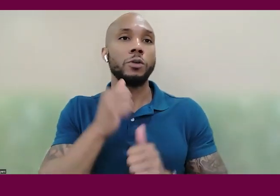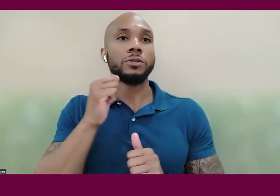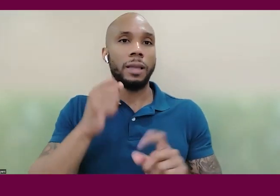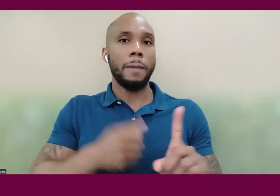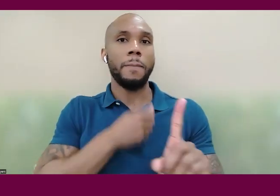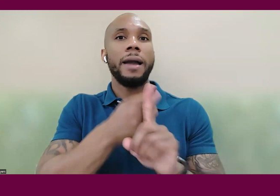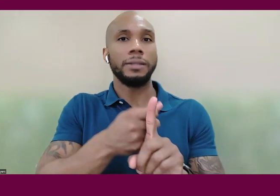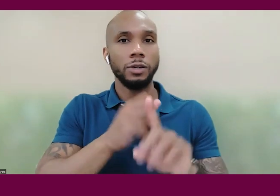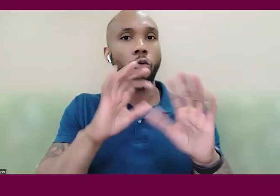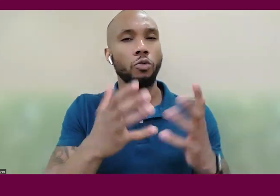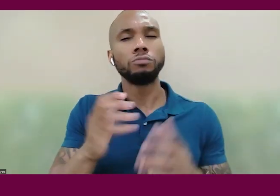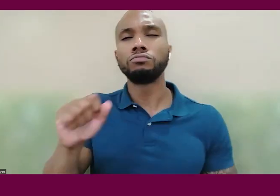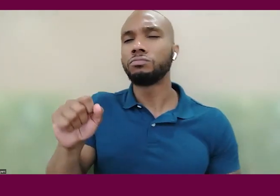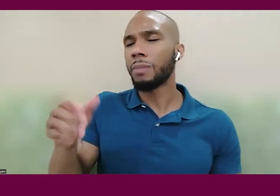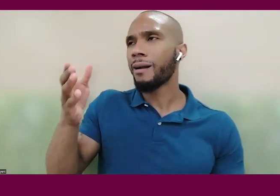Lorrell Kilpatrick: Oh, my gosh.